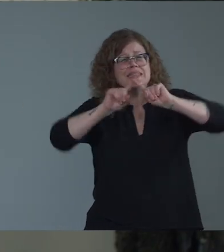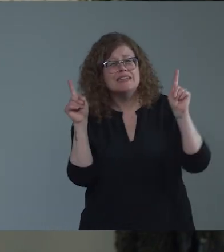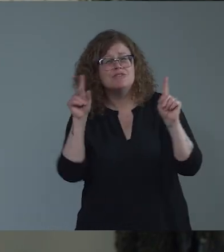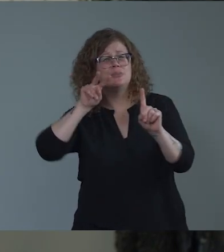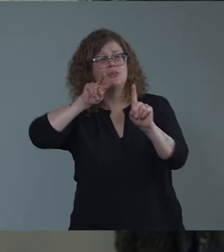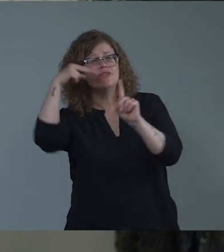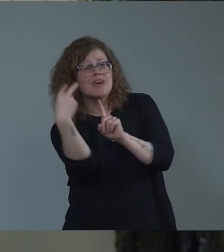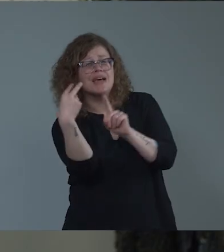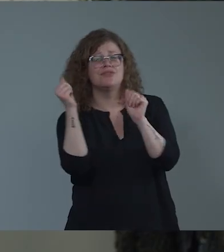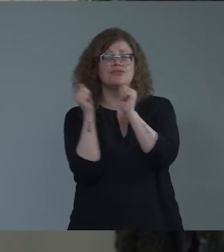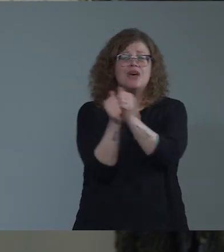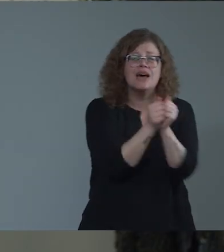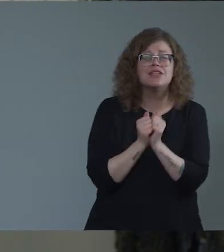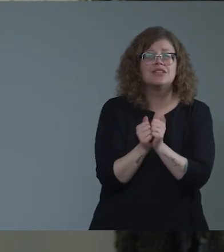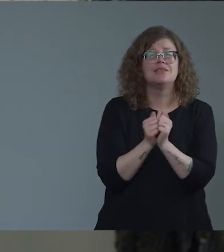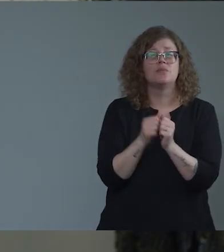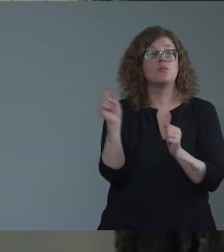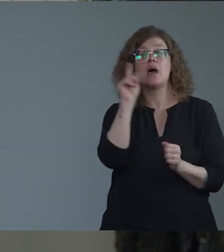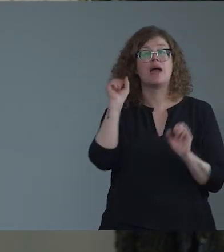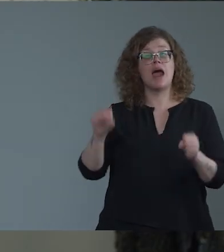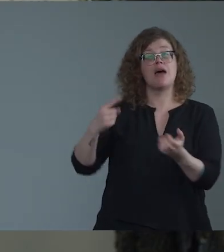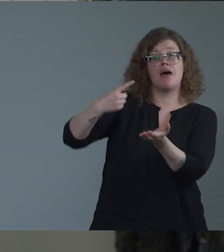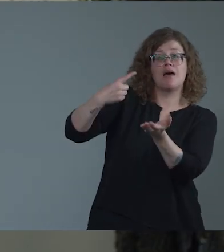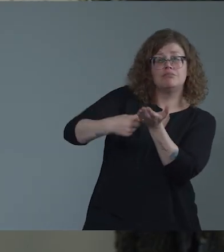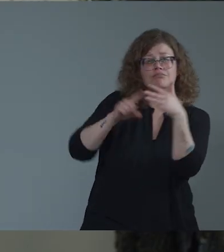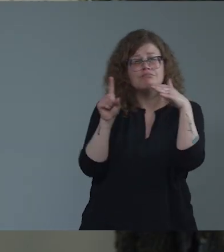a current event or the current state of what's happening in that community.